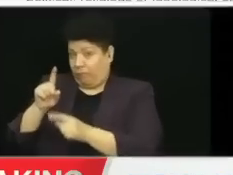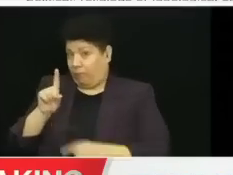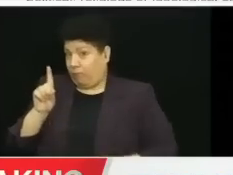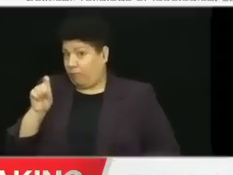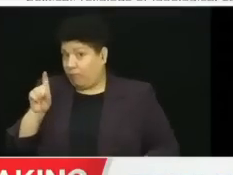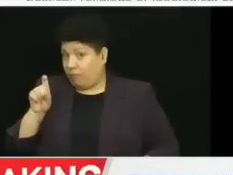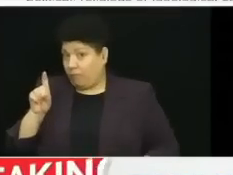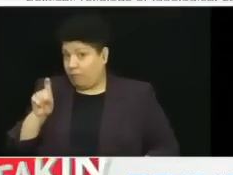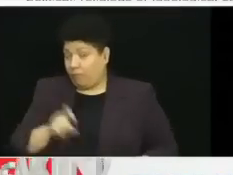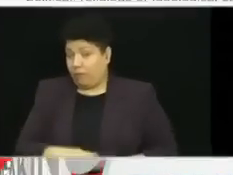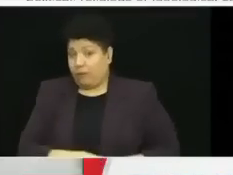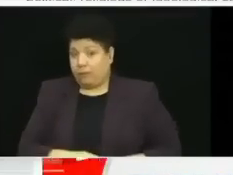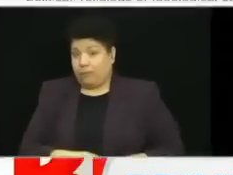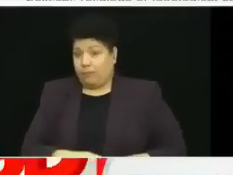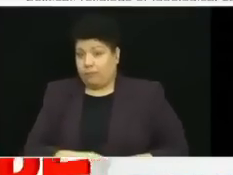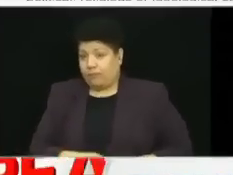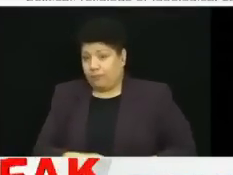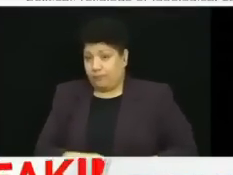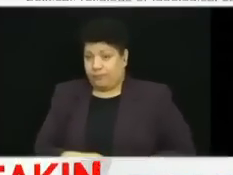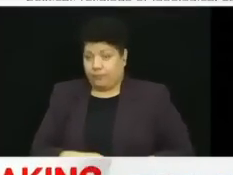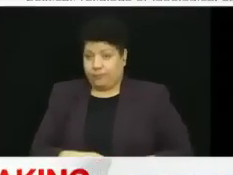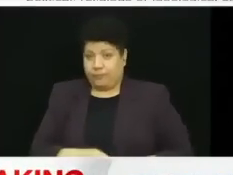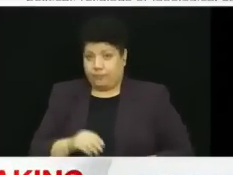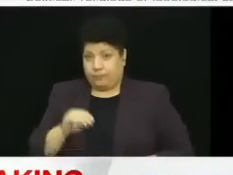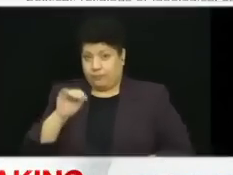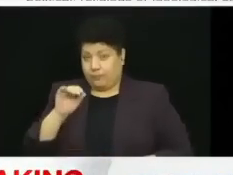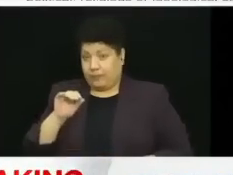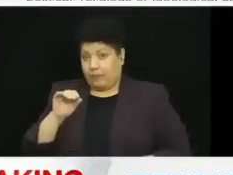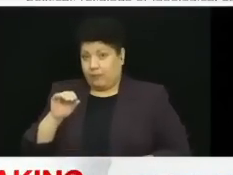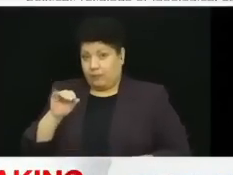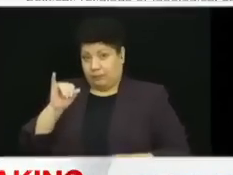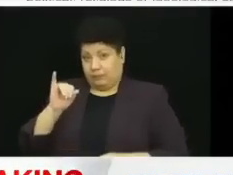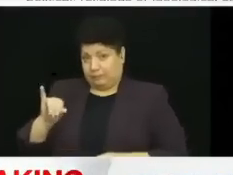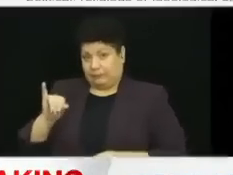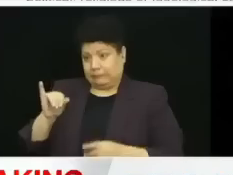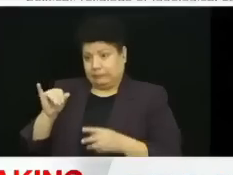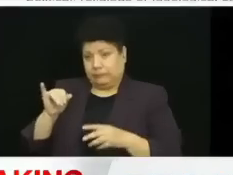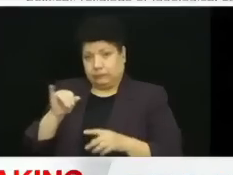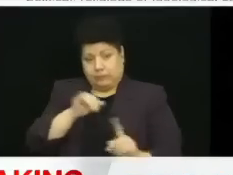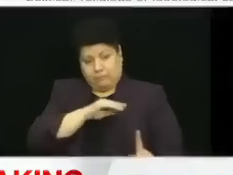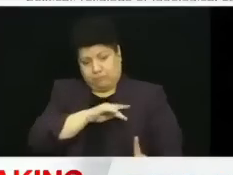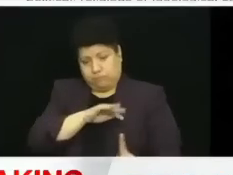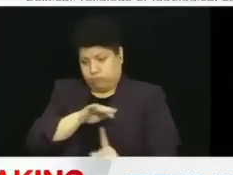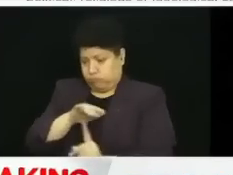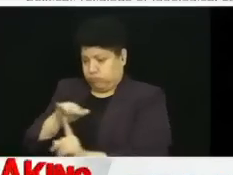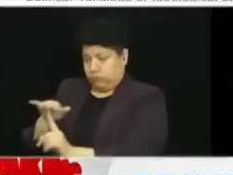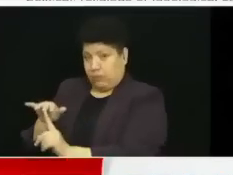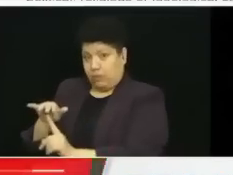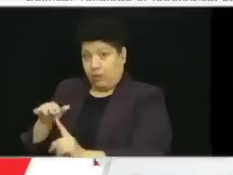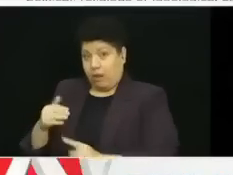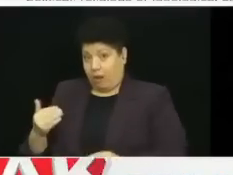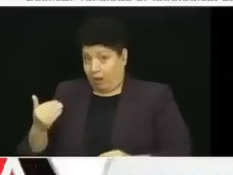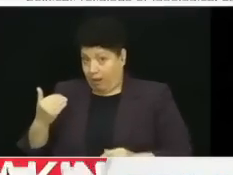IDEOLOGICAL GOALS? IF THAT THRESHOLD WAS MET IN OUR